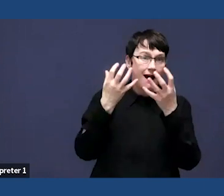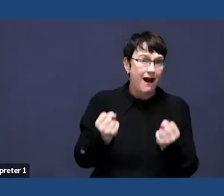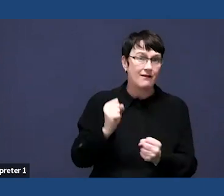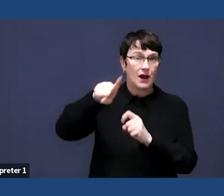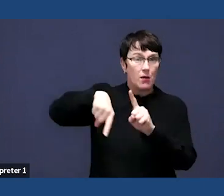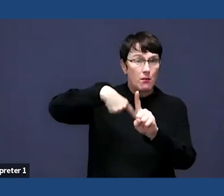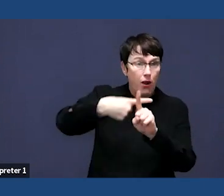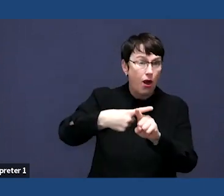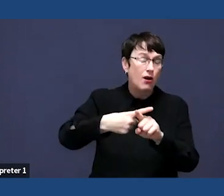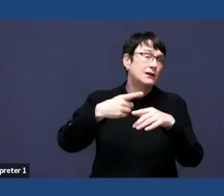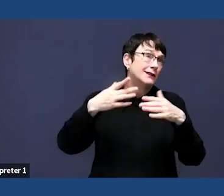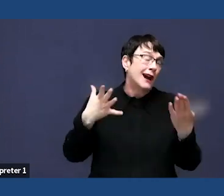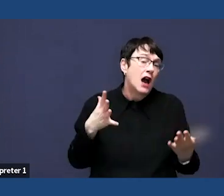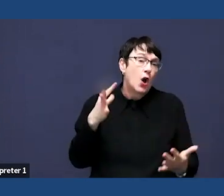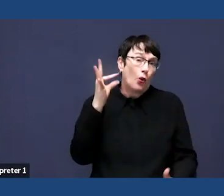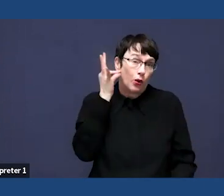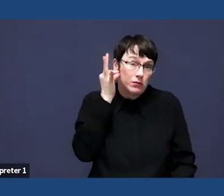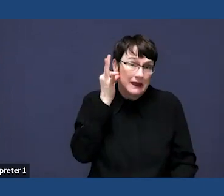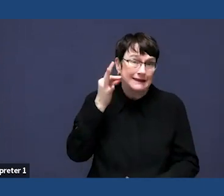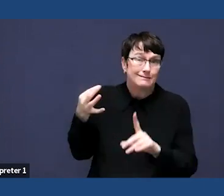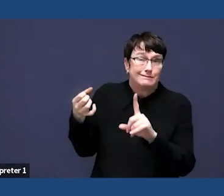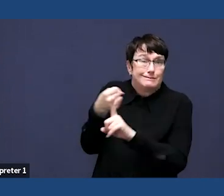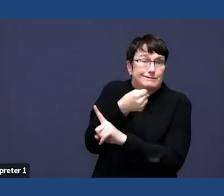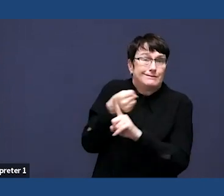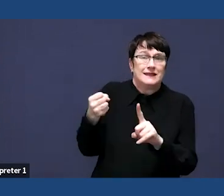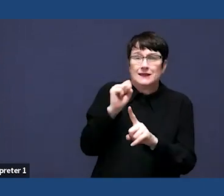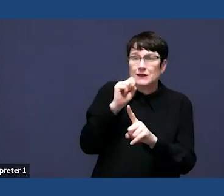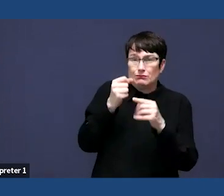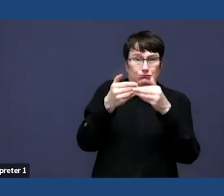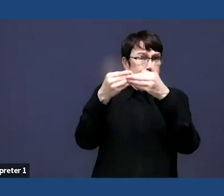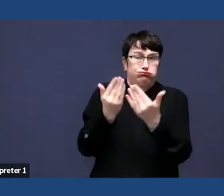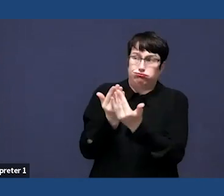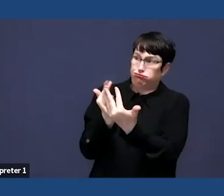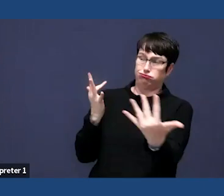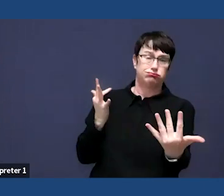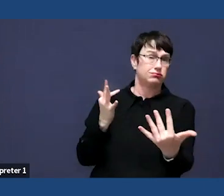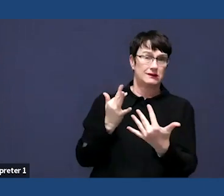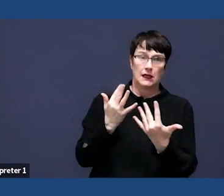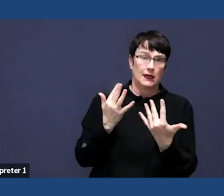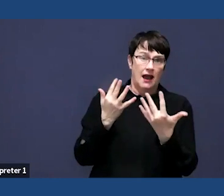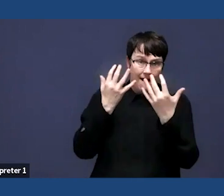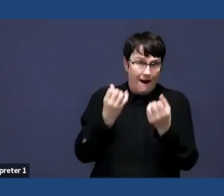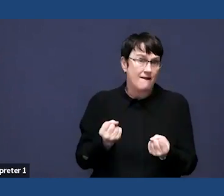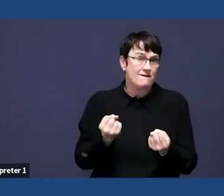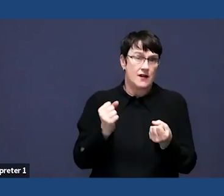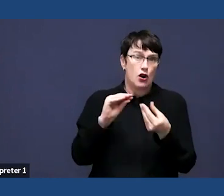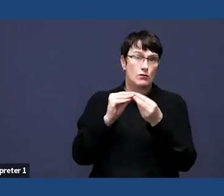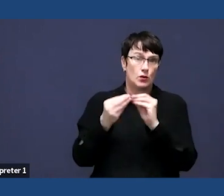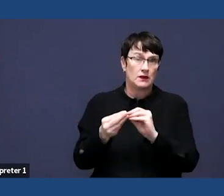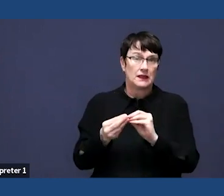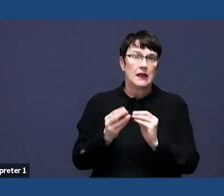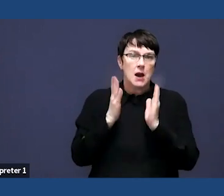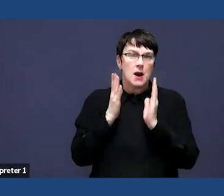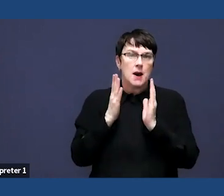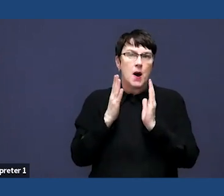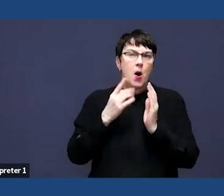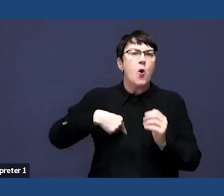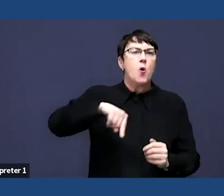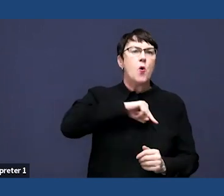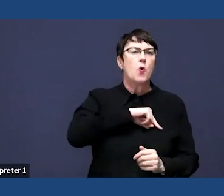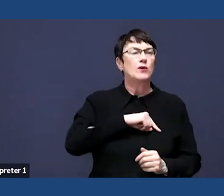We saw the right to be free from discrimination run over many topics over the years.